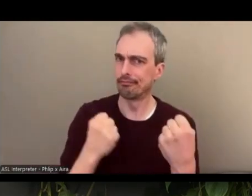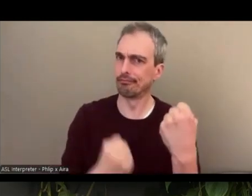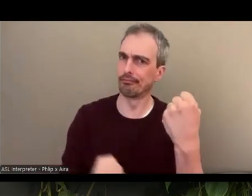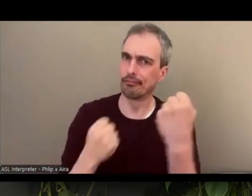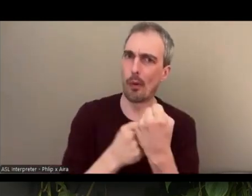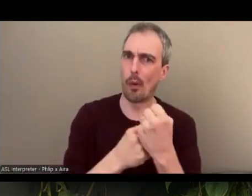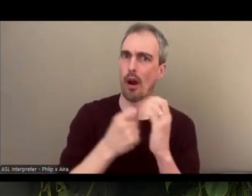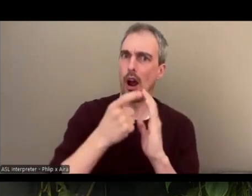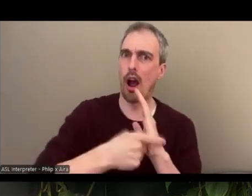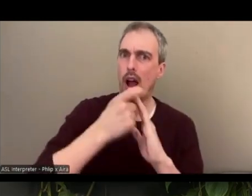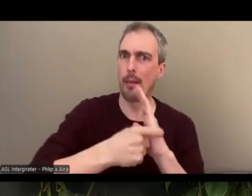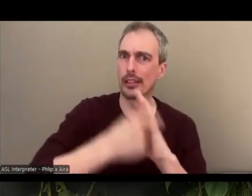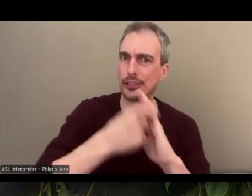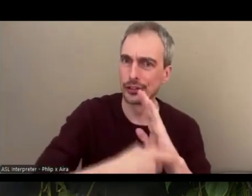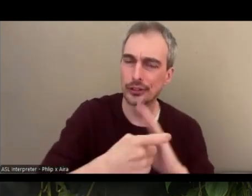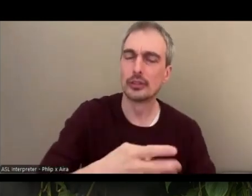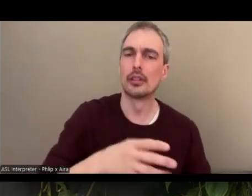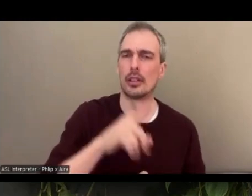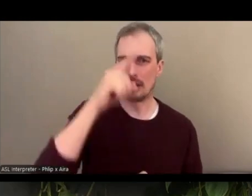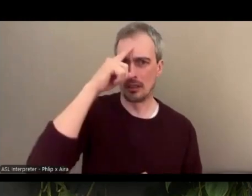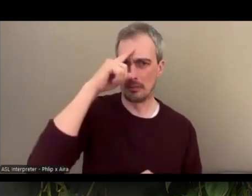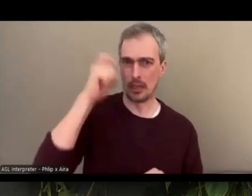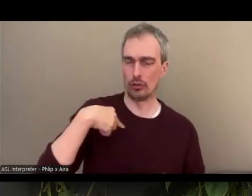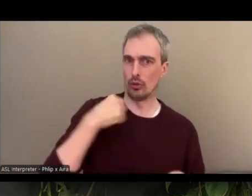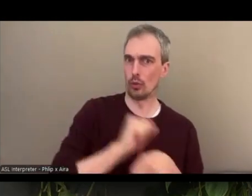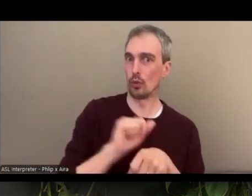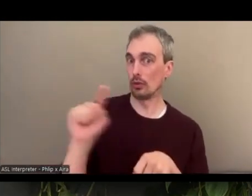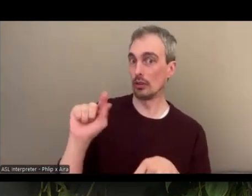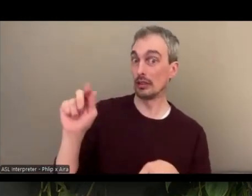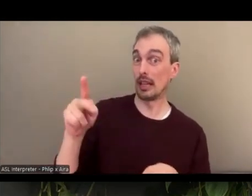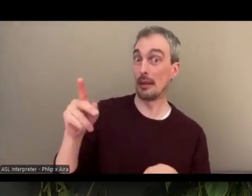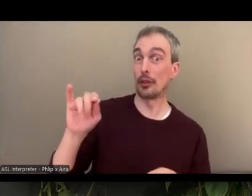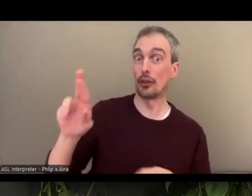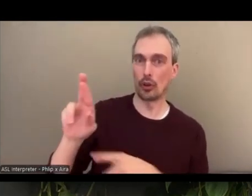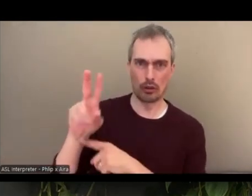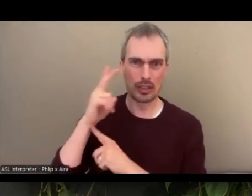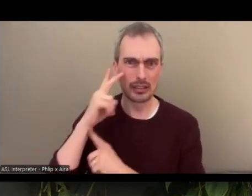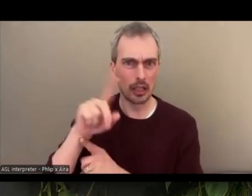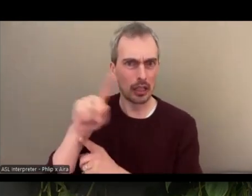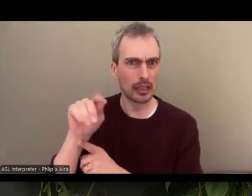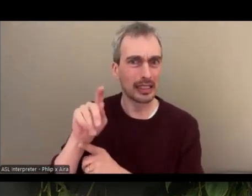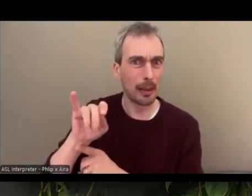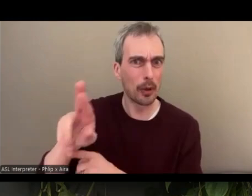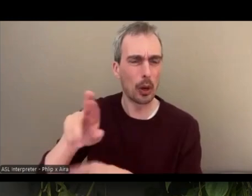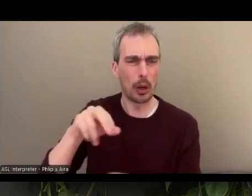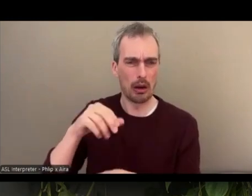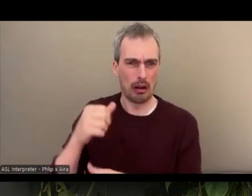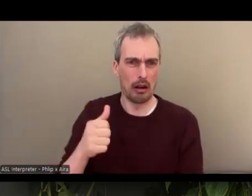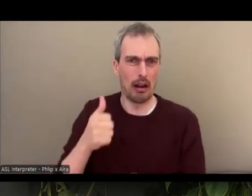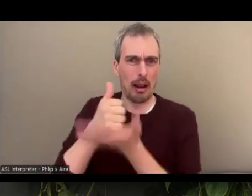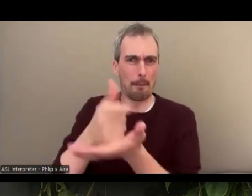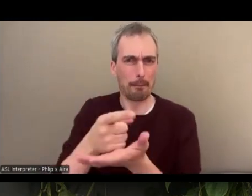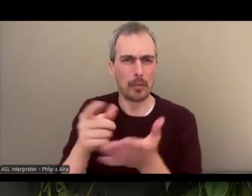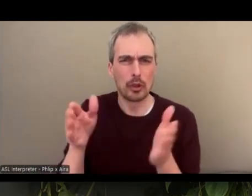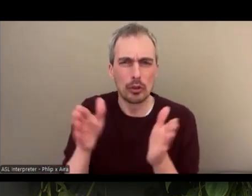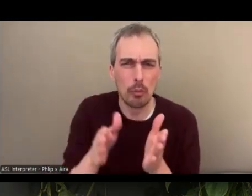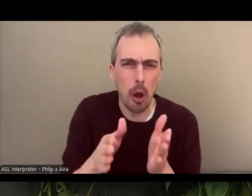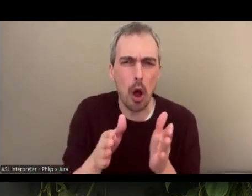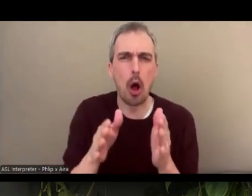sort of automating all the things. When I was there, I saw Zapier help small and medium sized businesses really punch above their weight. [audio drop]